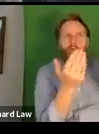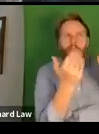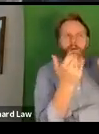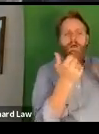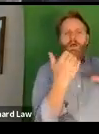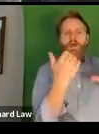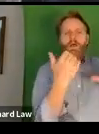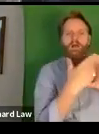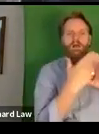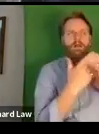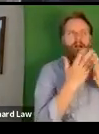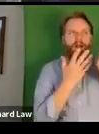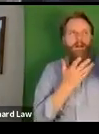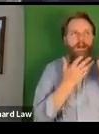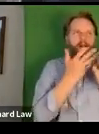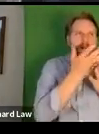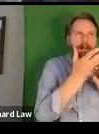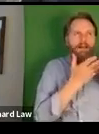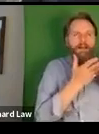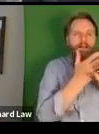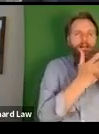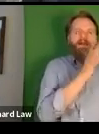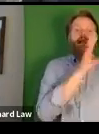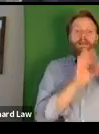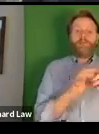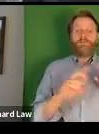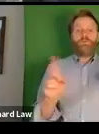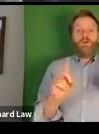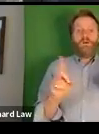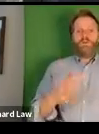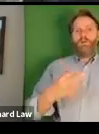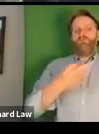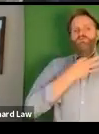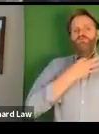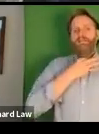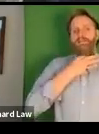consulting over the risk assessments that have been done I think we've been